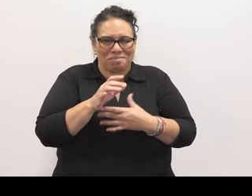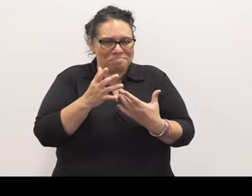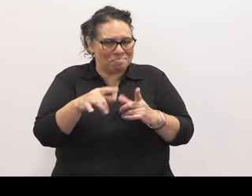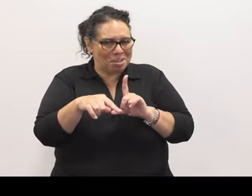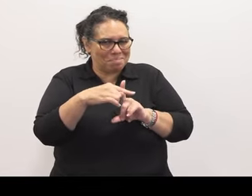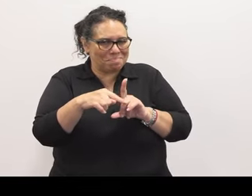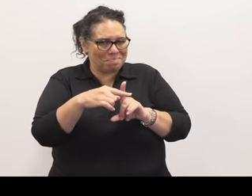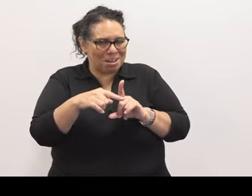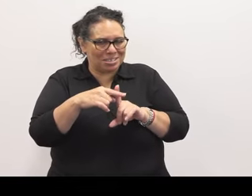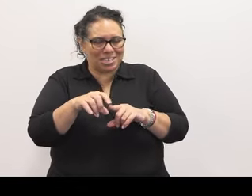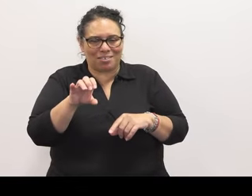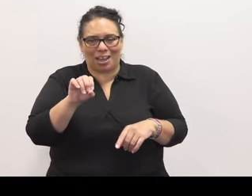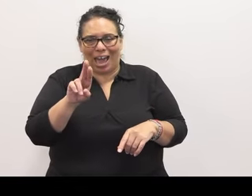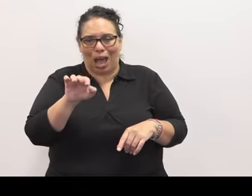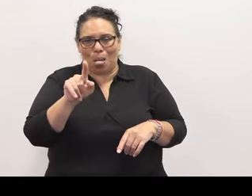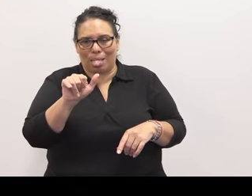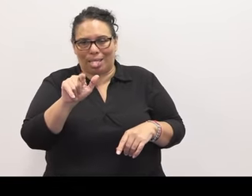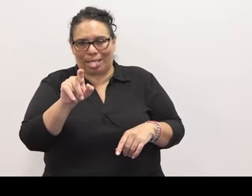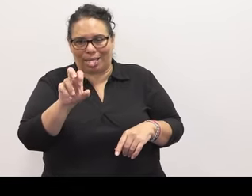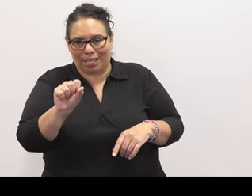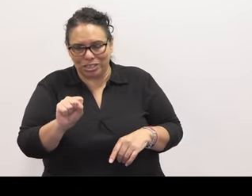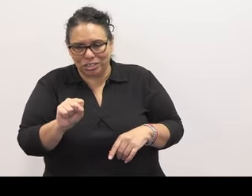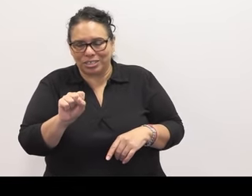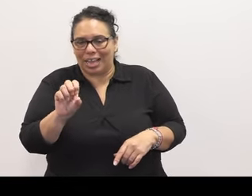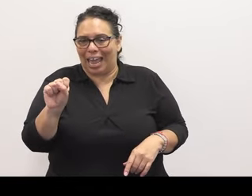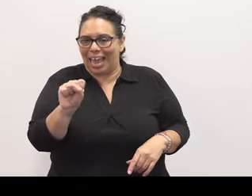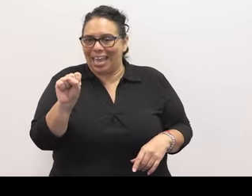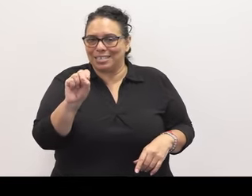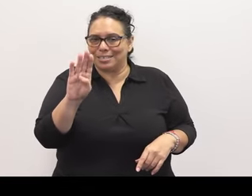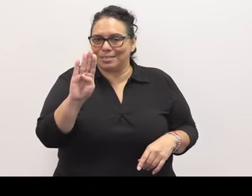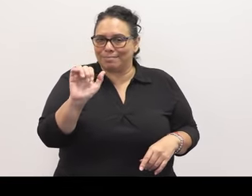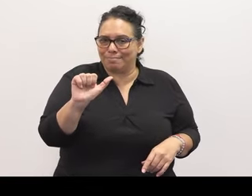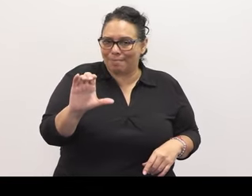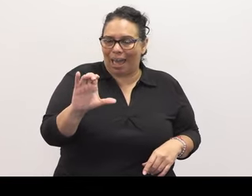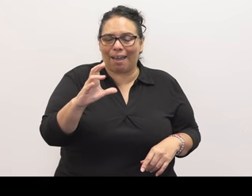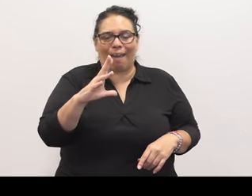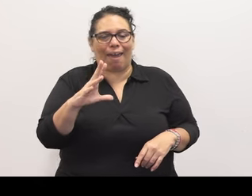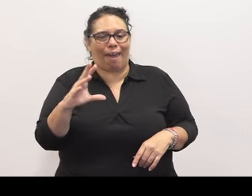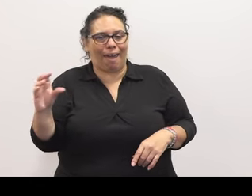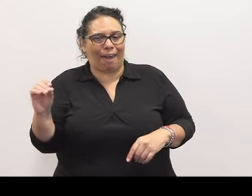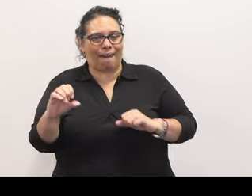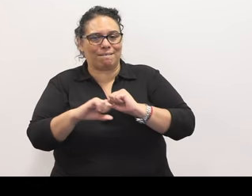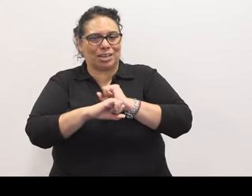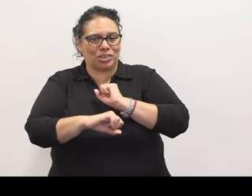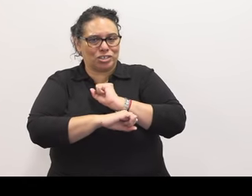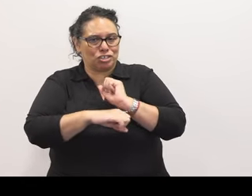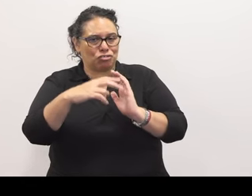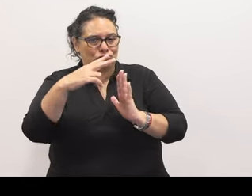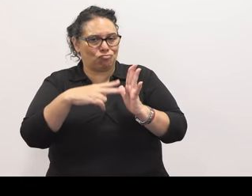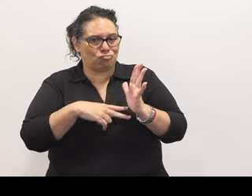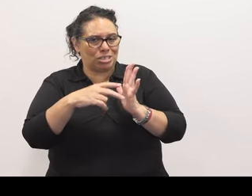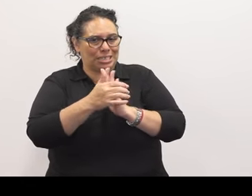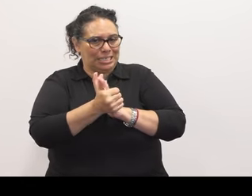in terms of their data, both in SPAC as well as foundational reading skills. [Brian Moskovitz] Can I say one thing? [Veronica Madrigal] Yeah.